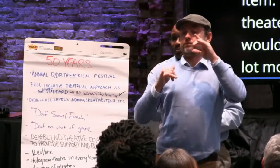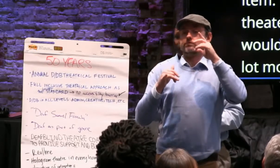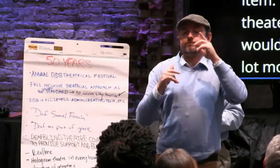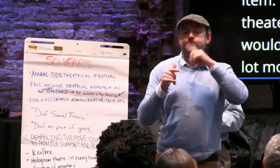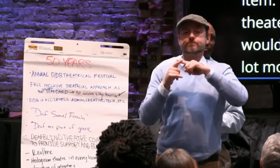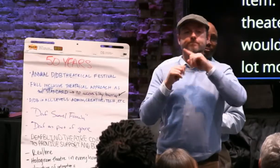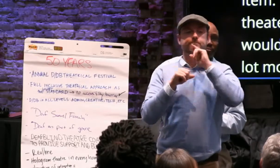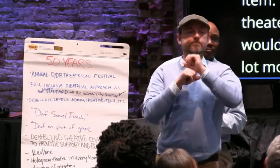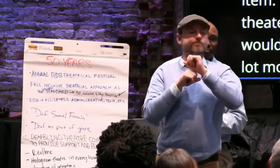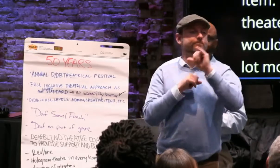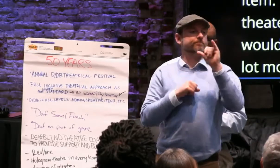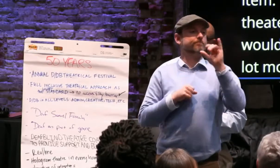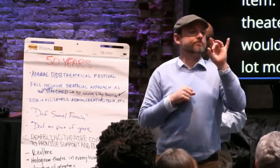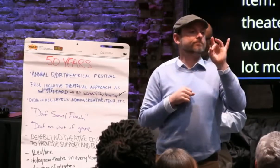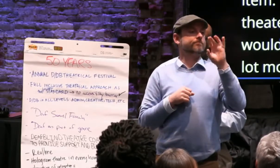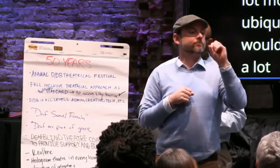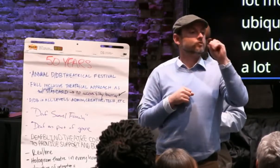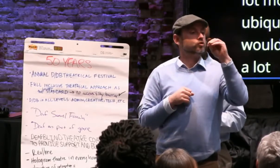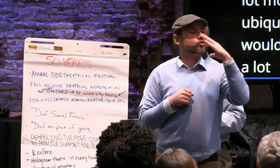in which protractile is the norm.